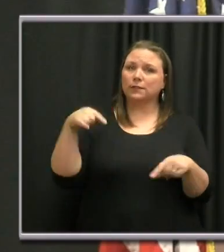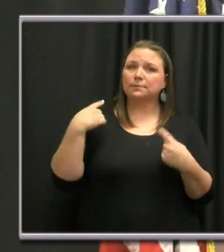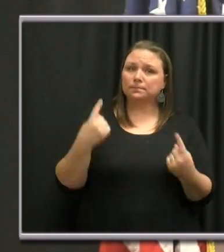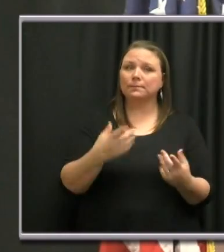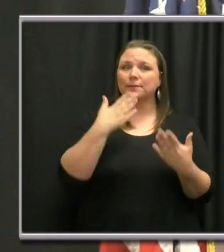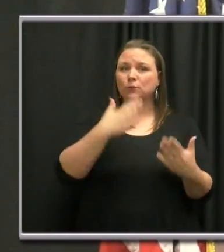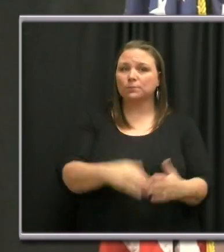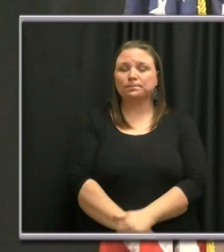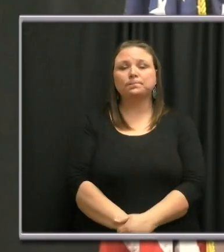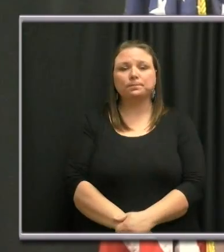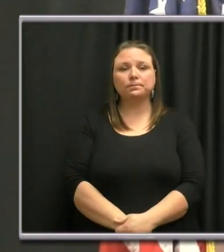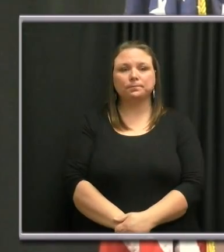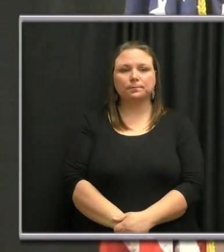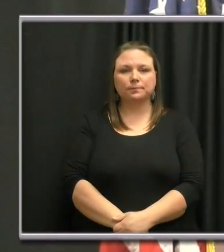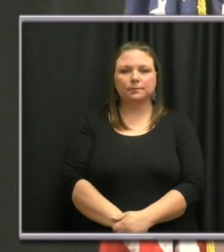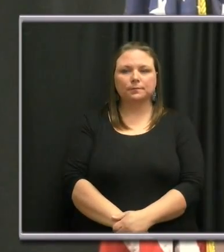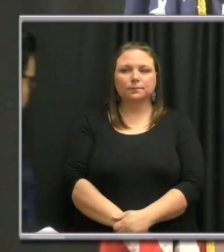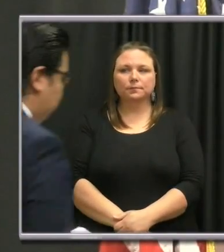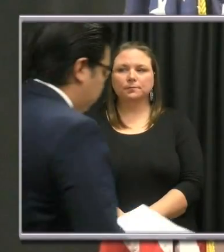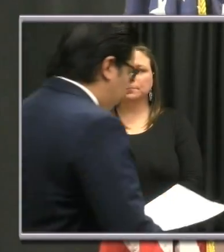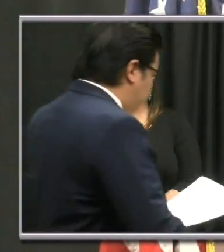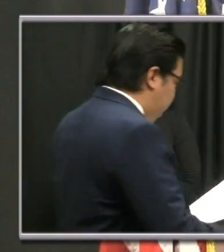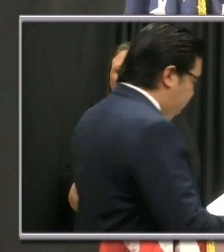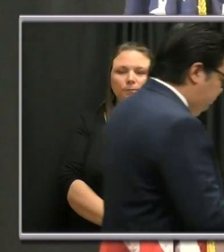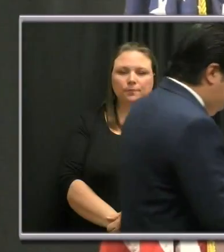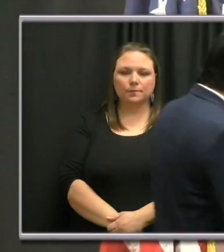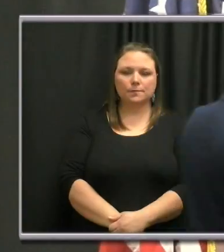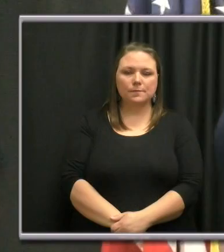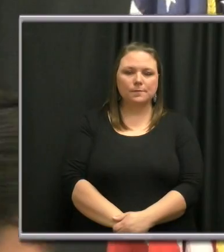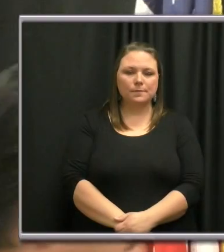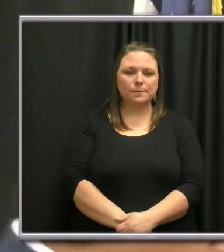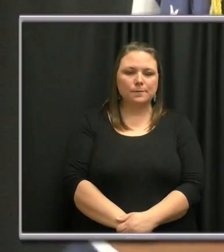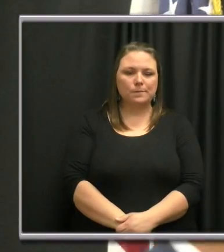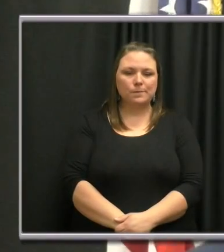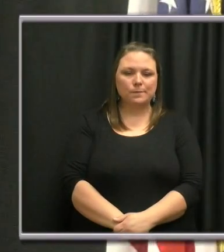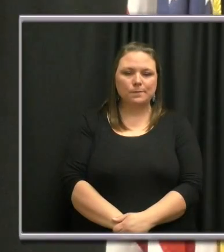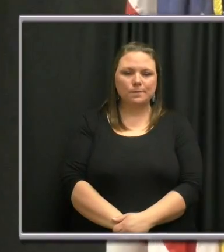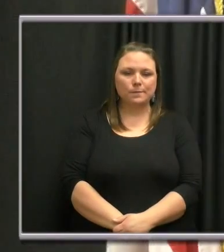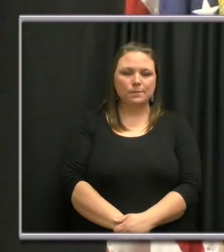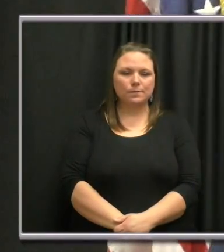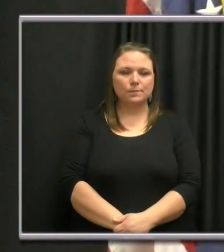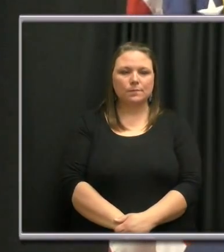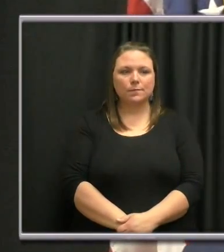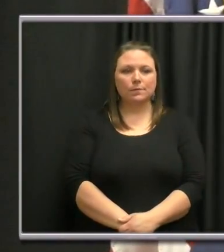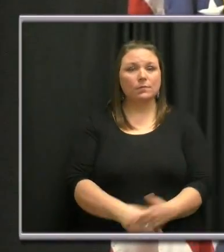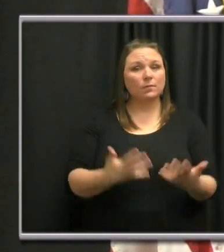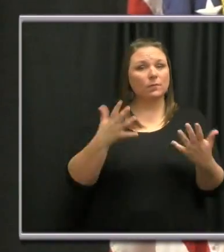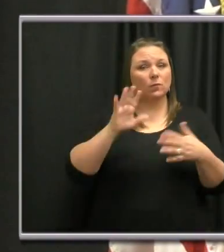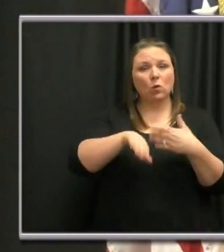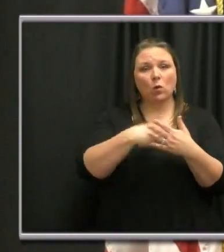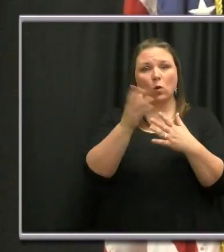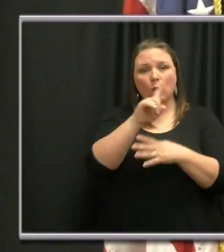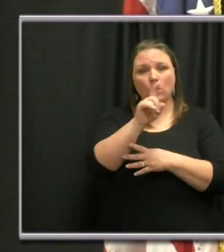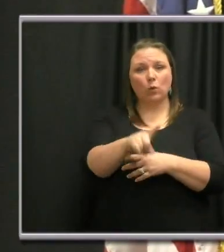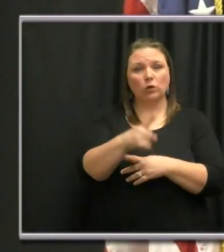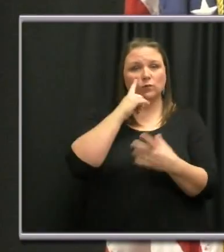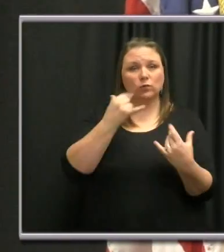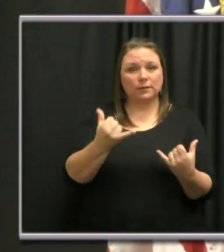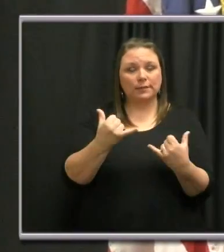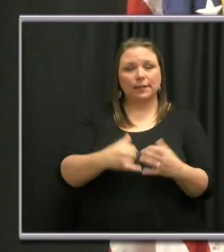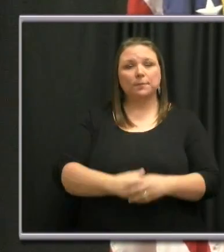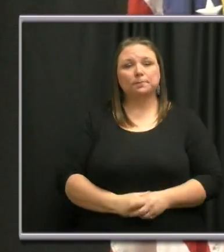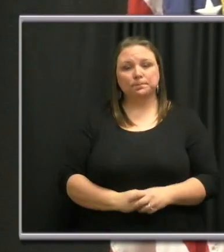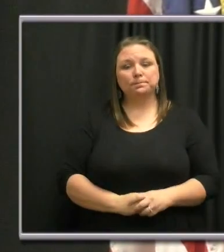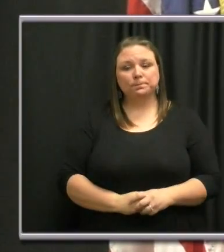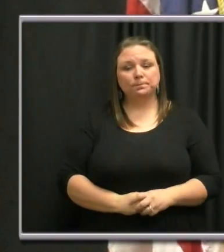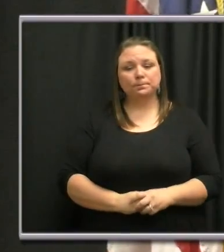IT'S AND I THINK. IT'S BEEN A